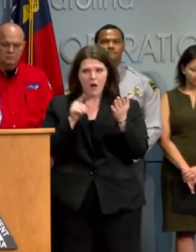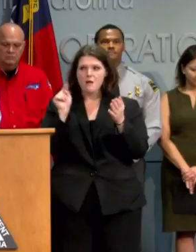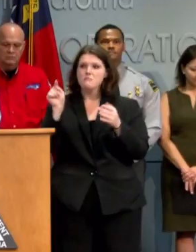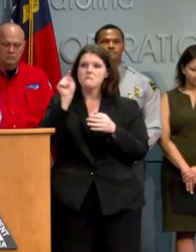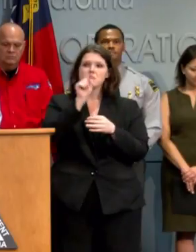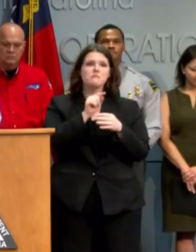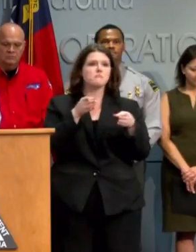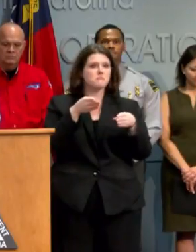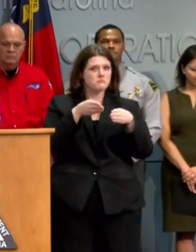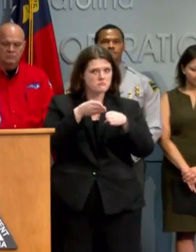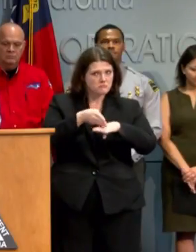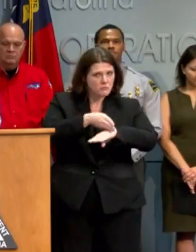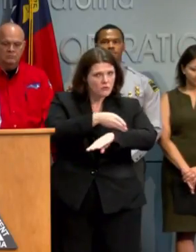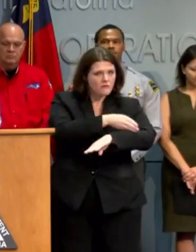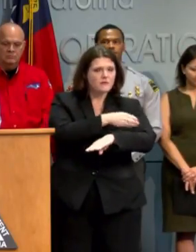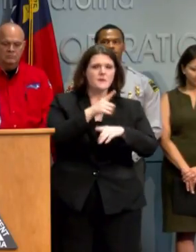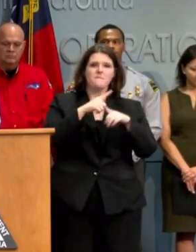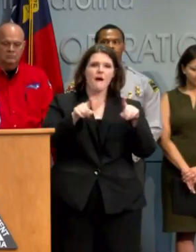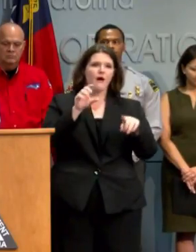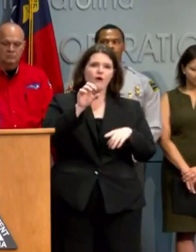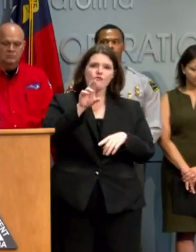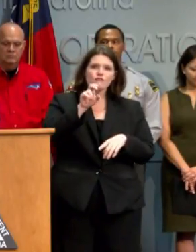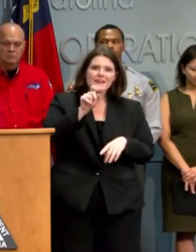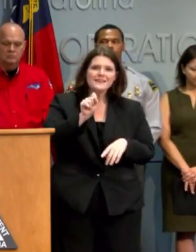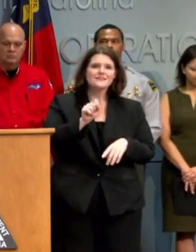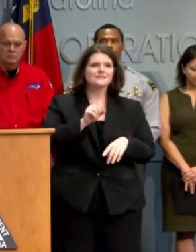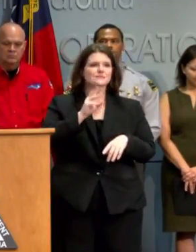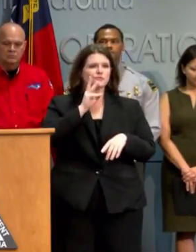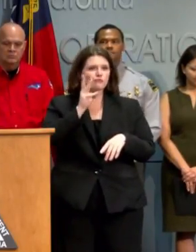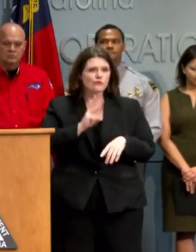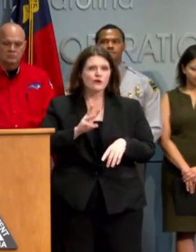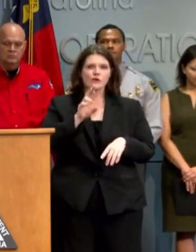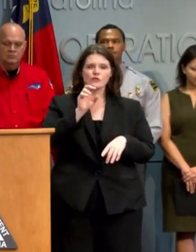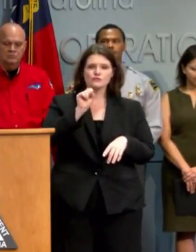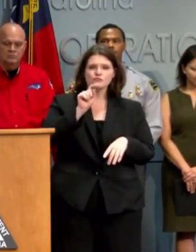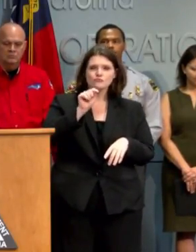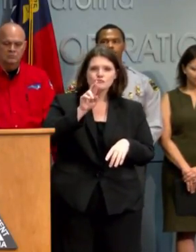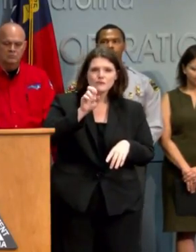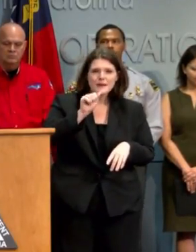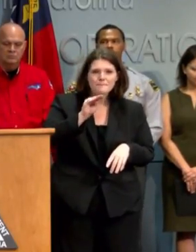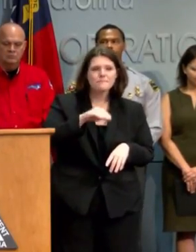PRIMARY ROUTES. WHILE ROAD CONDITIONS ARE STARTING TO IMPROVE IN SOME